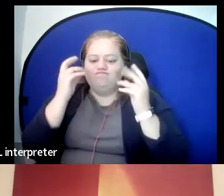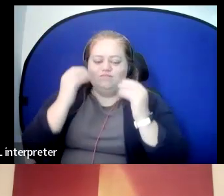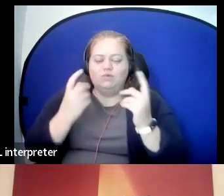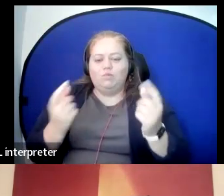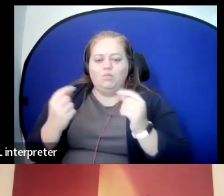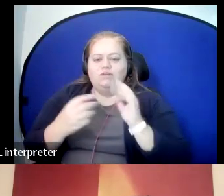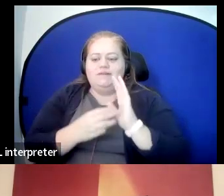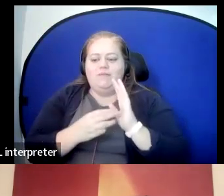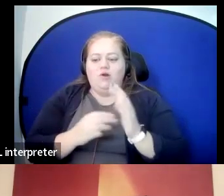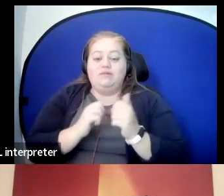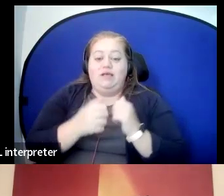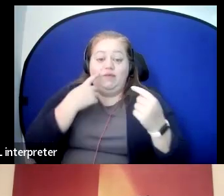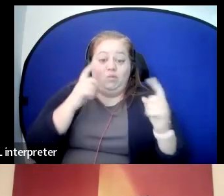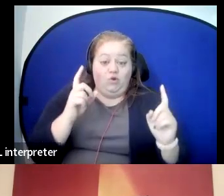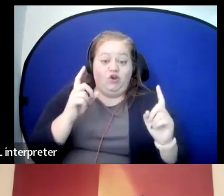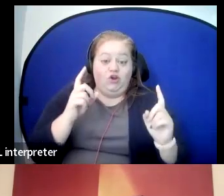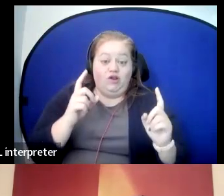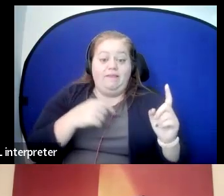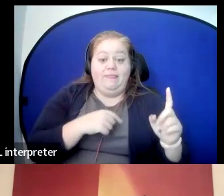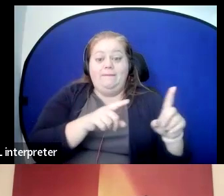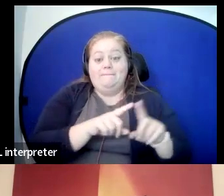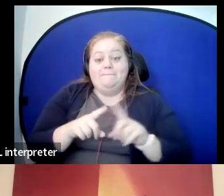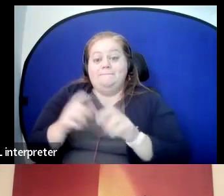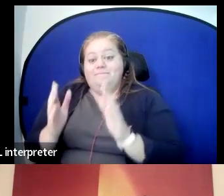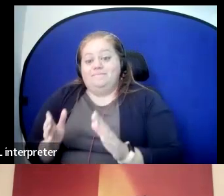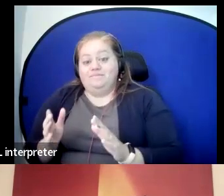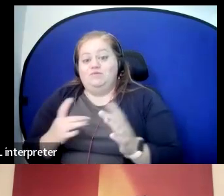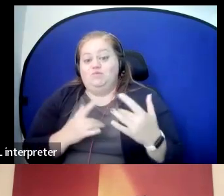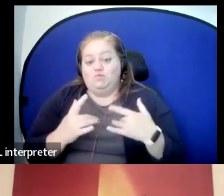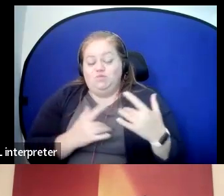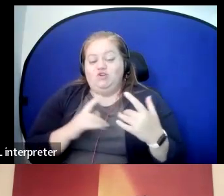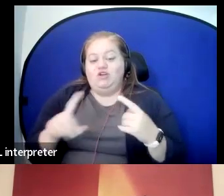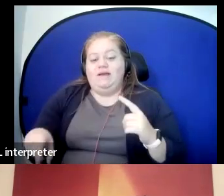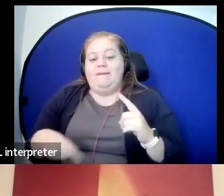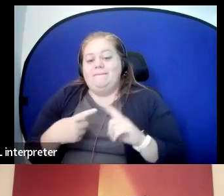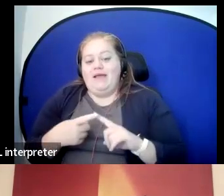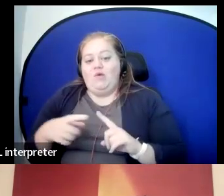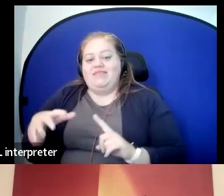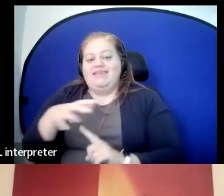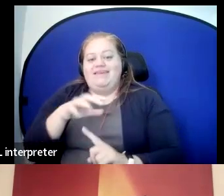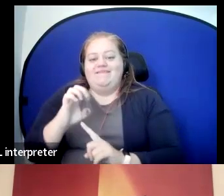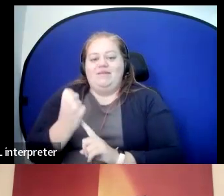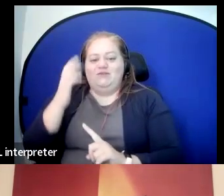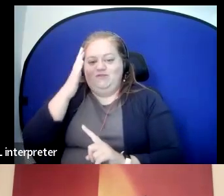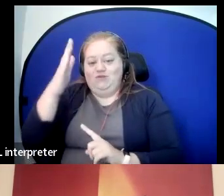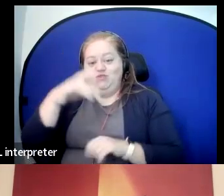and how they work. I am also a person who is very worried about the environmental future of the planet.